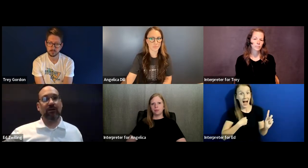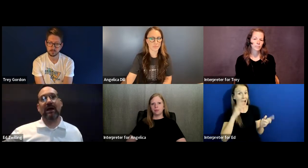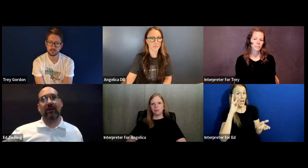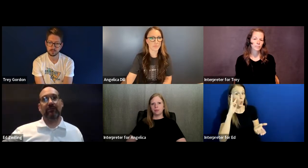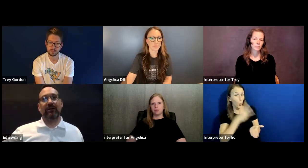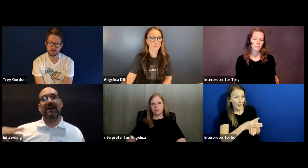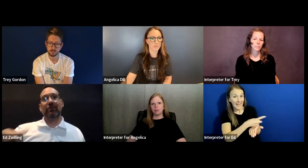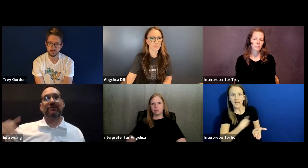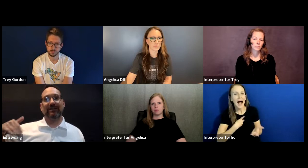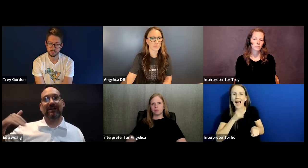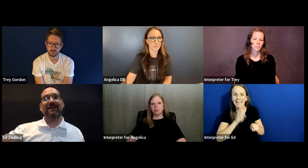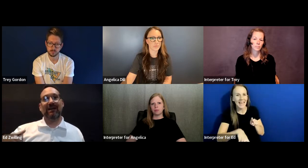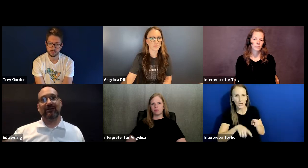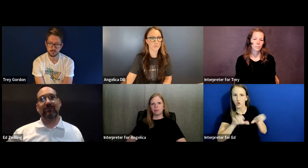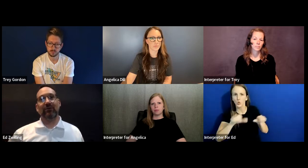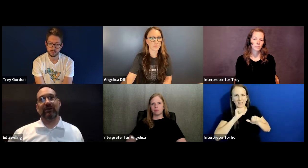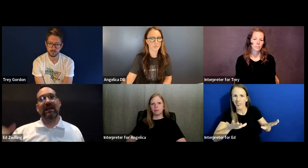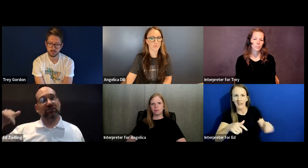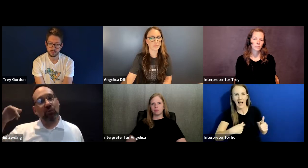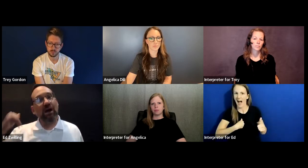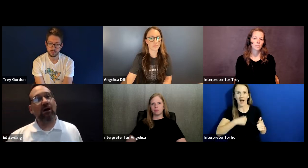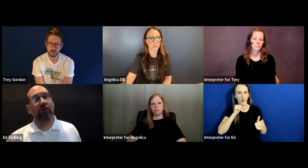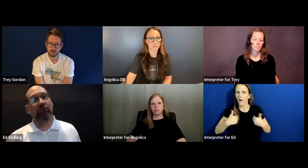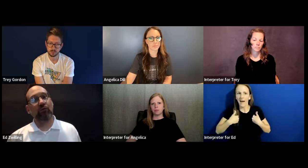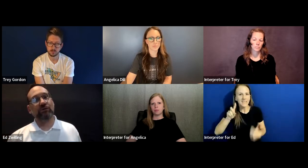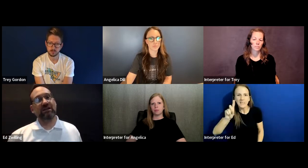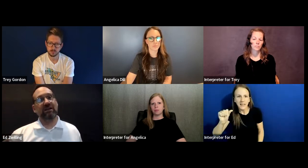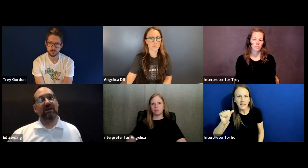about it because that person doesn't have a disability and has no power to enforce the ada